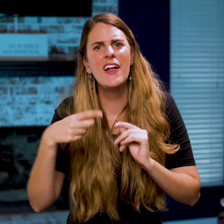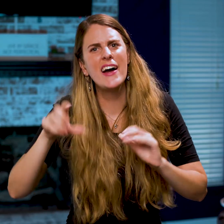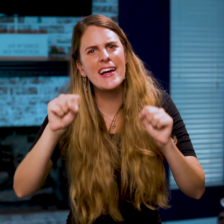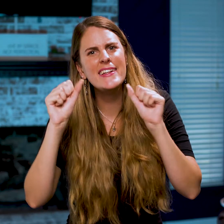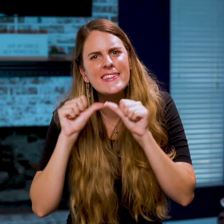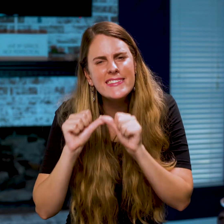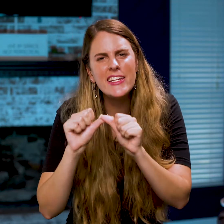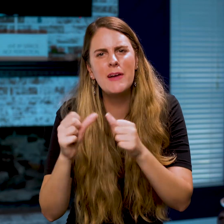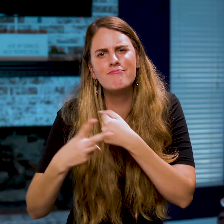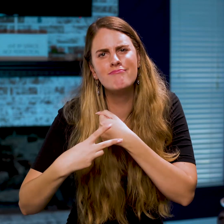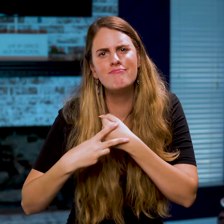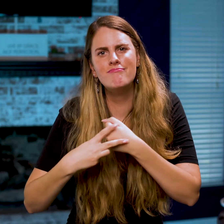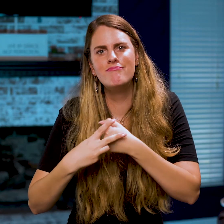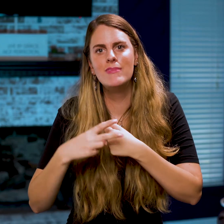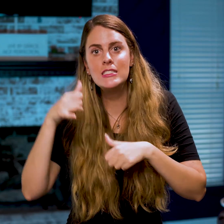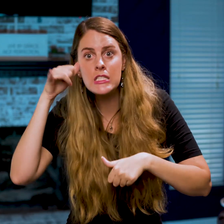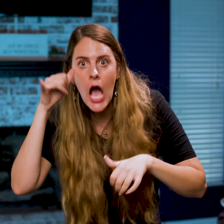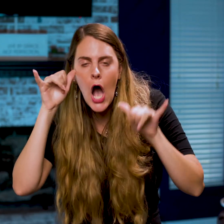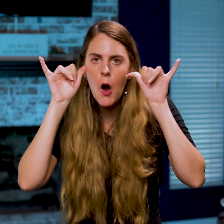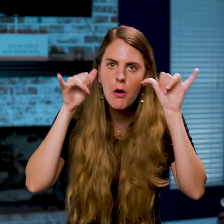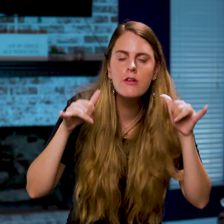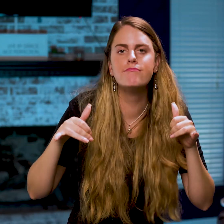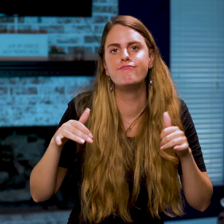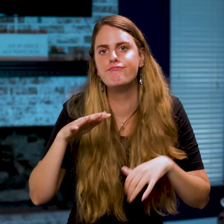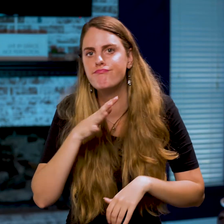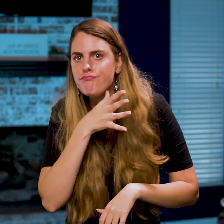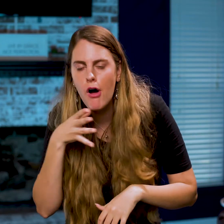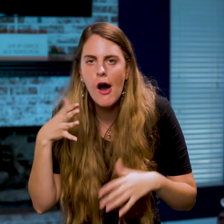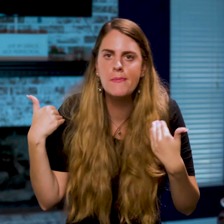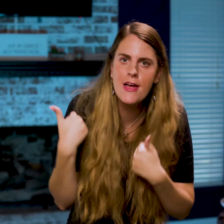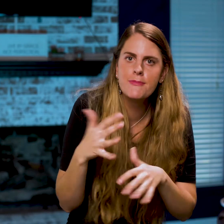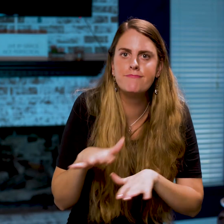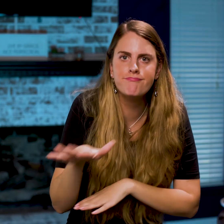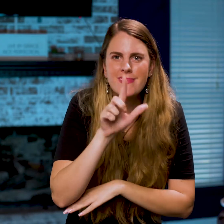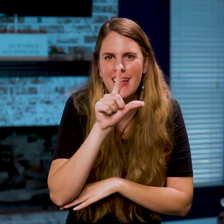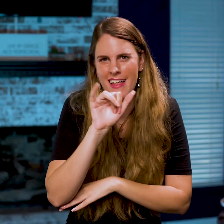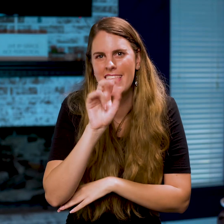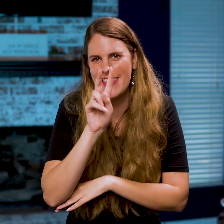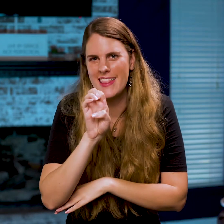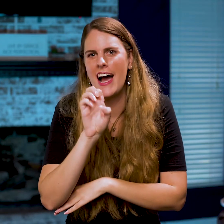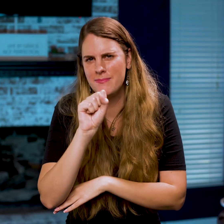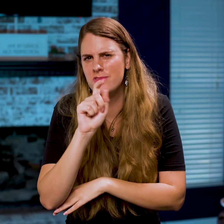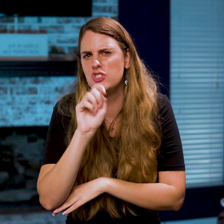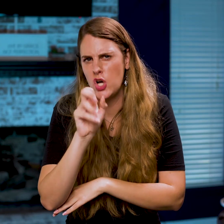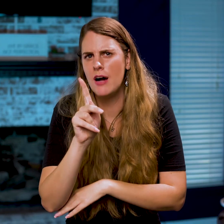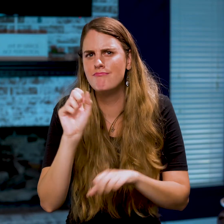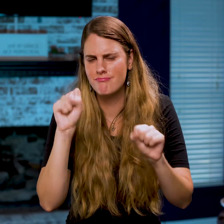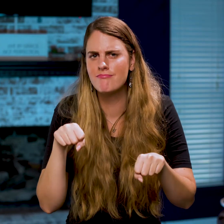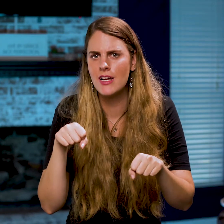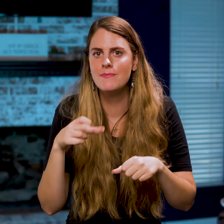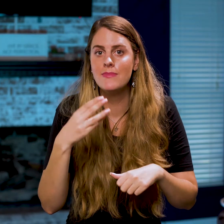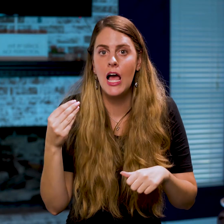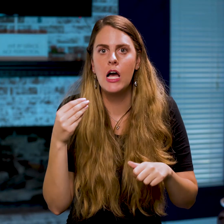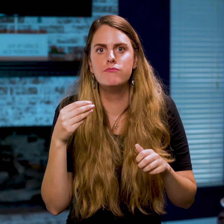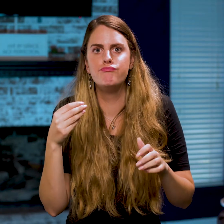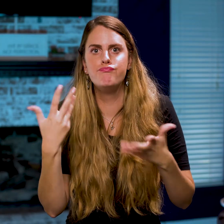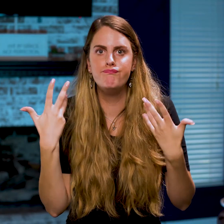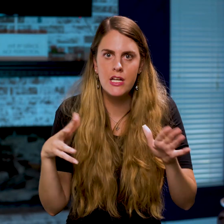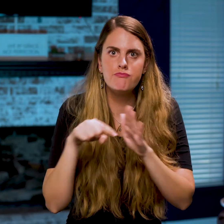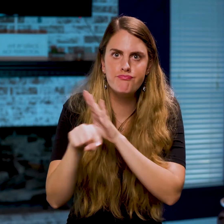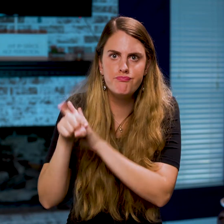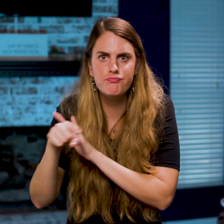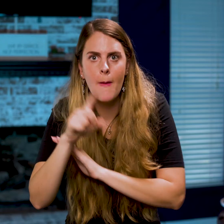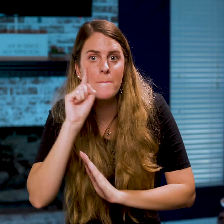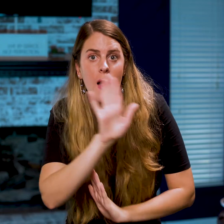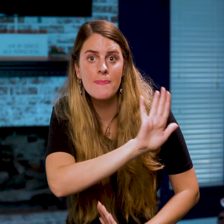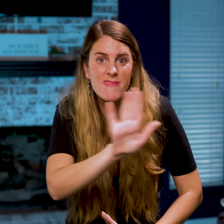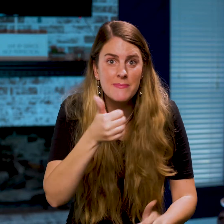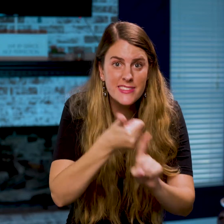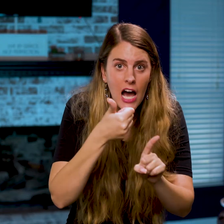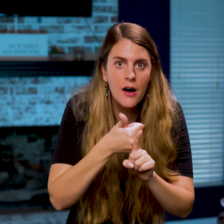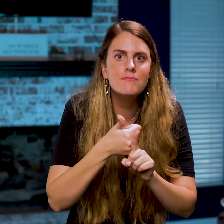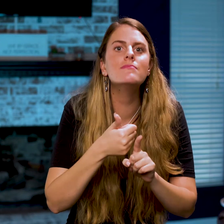they can keep its livestock and plunder for themselves,